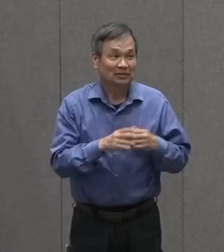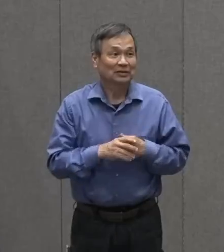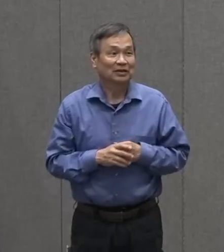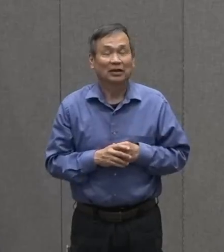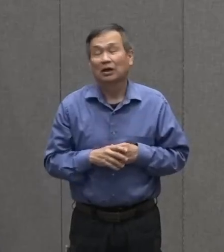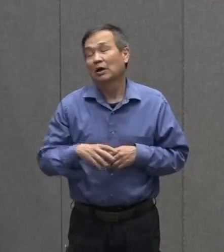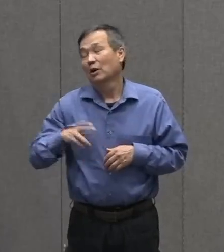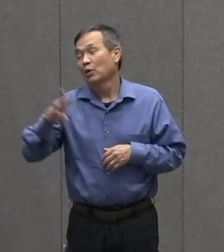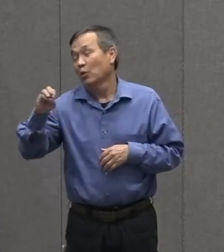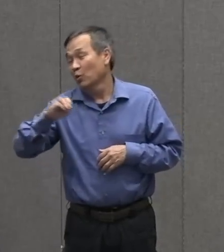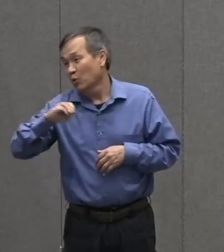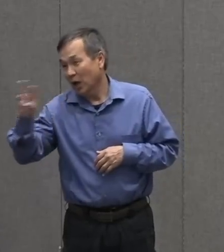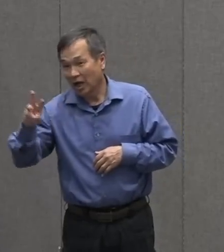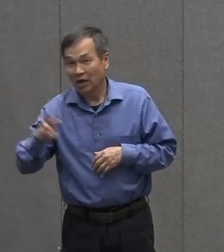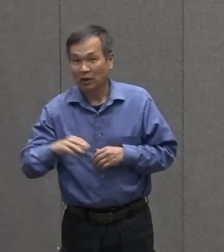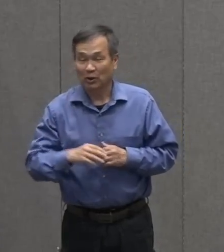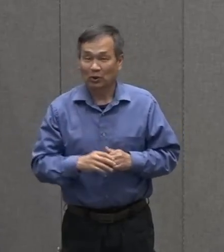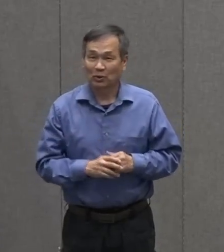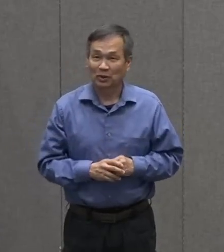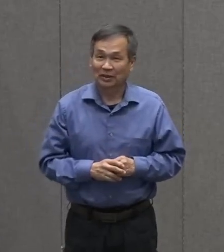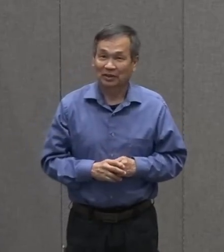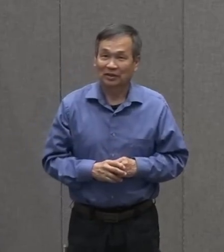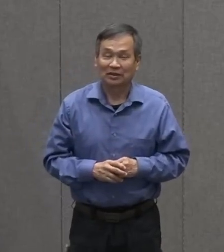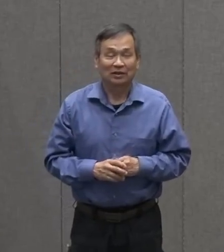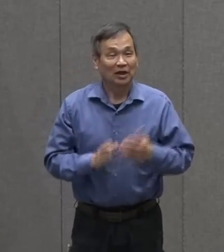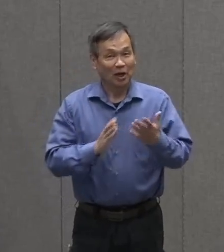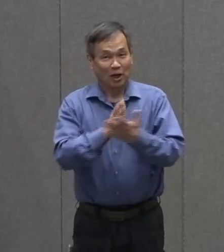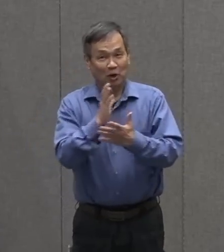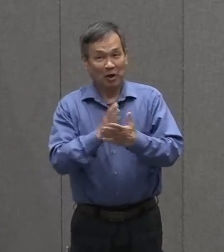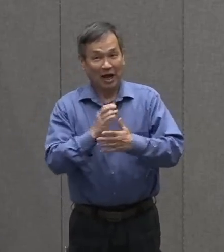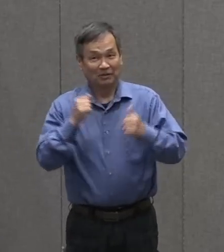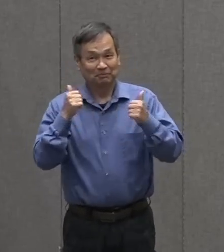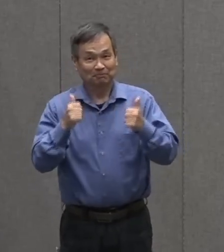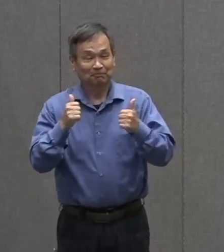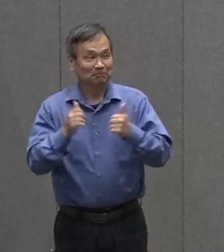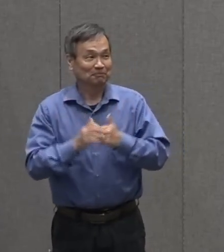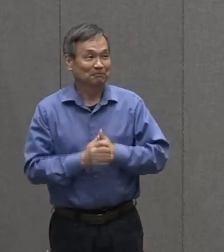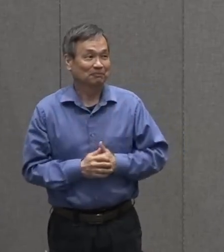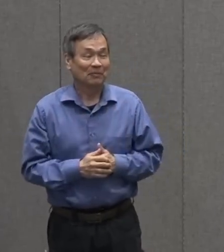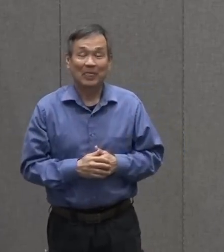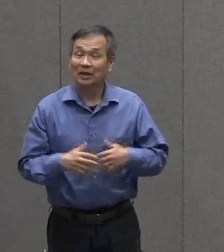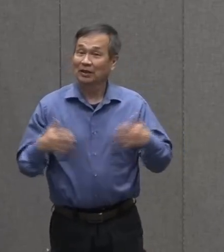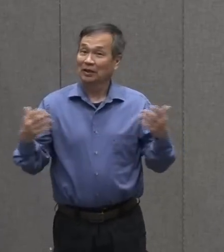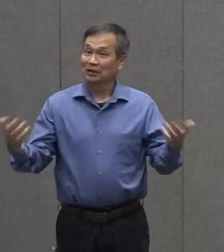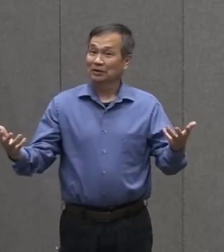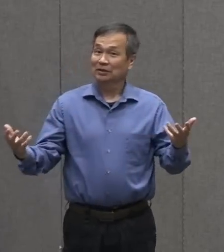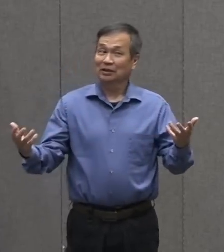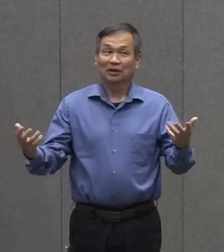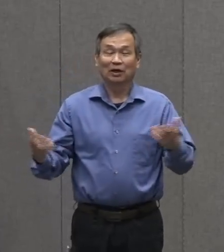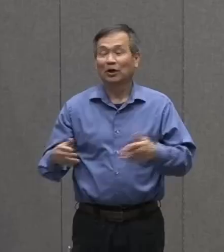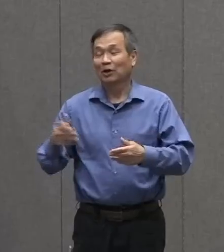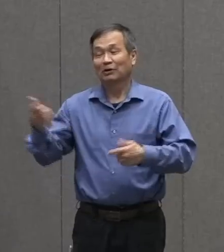Wow! All right. So welcome, Mrs. Sears back.